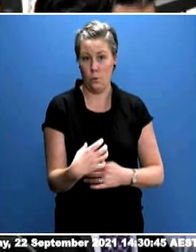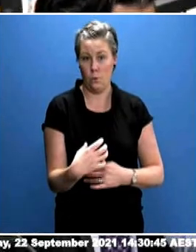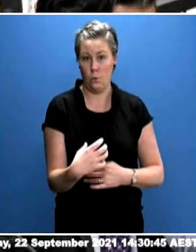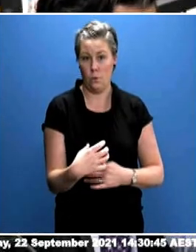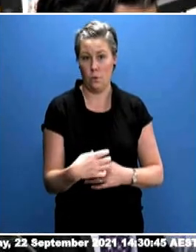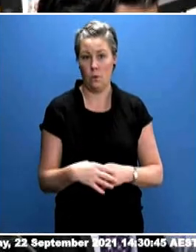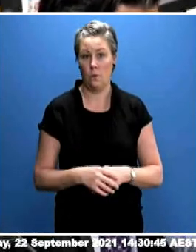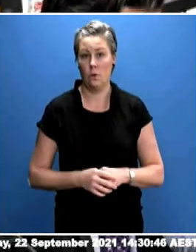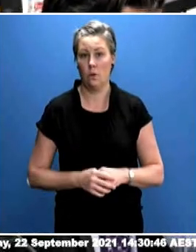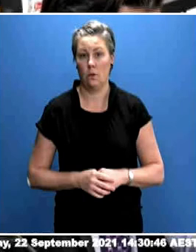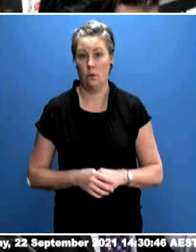with disability. Would you agree with that?